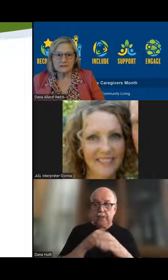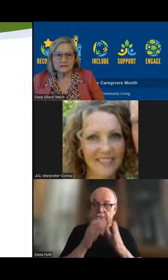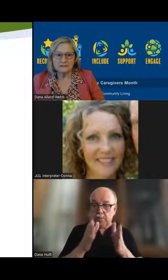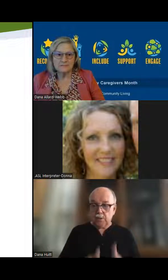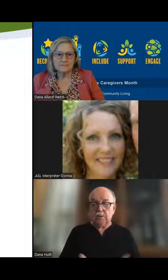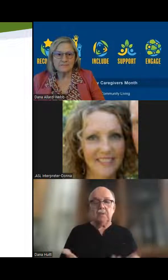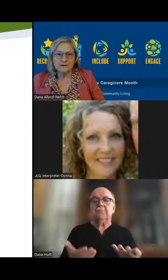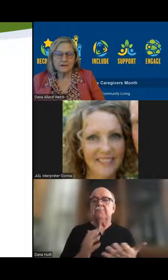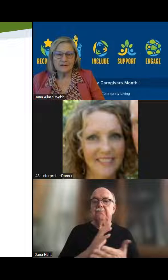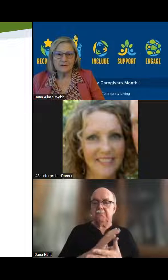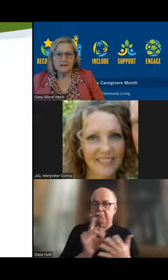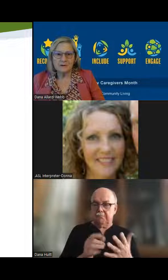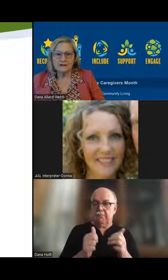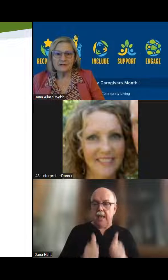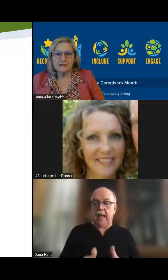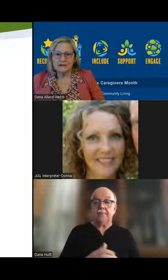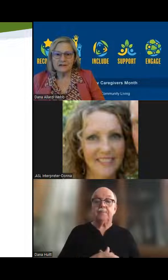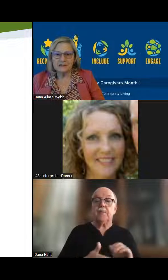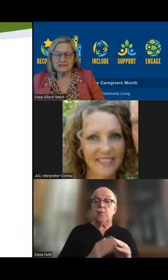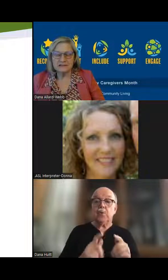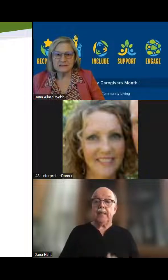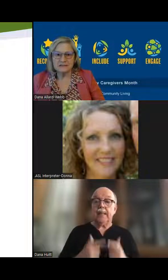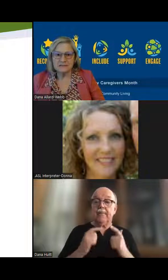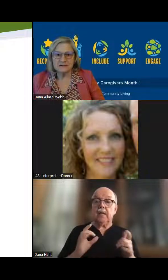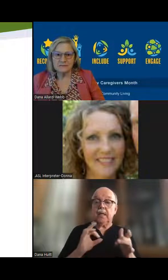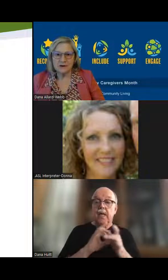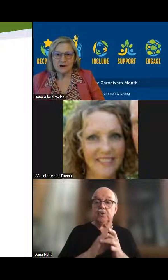Adult Family Home Training Network. They specifically work with adult family homes who have